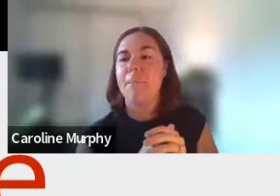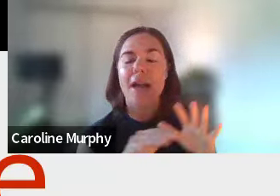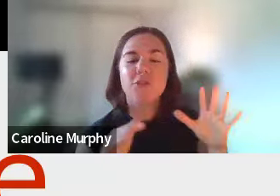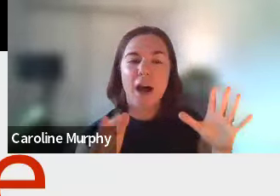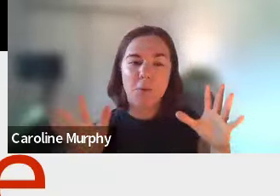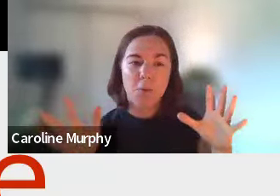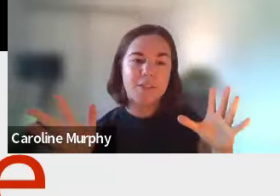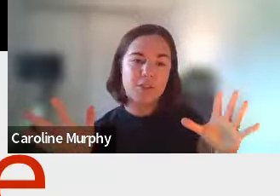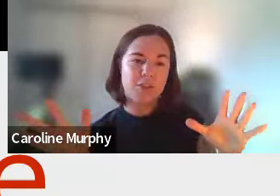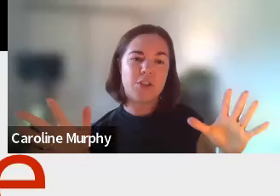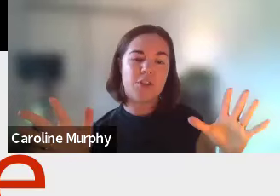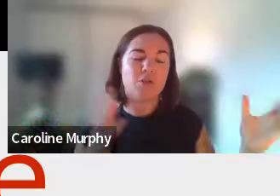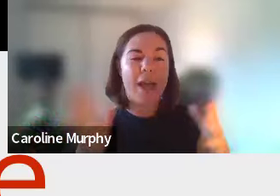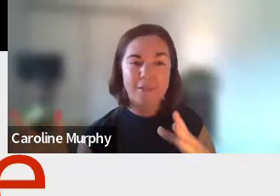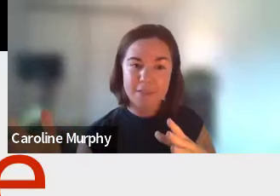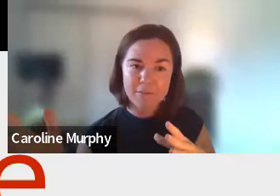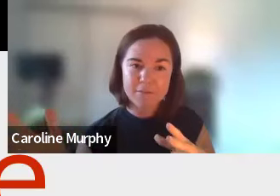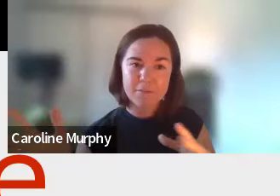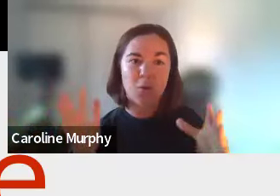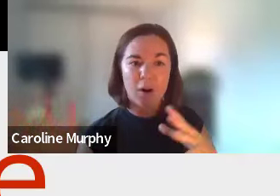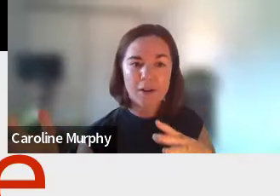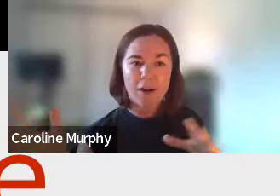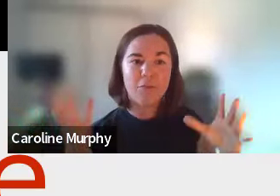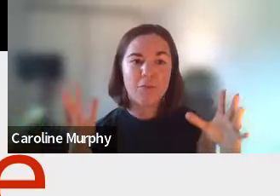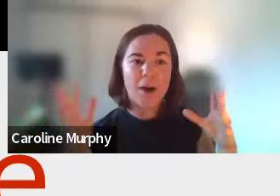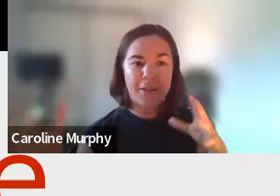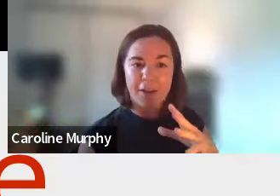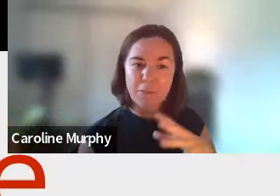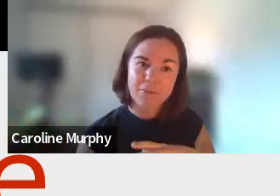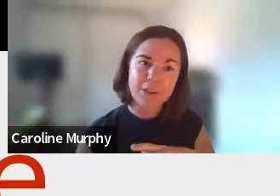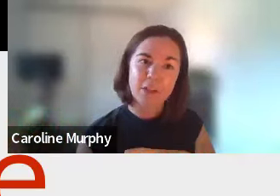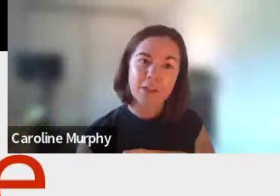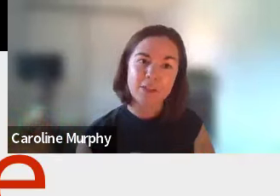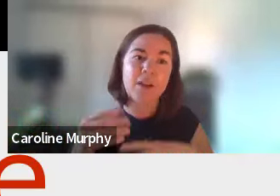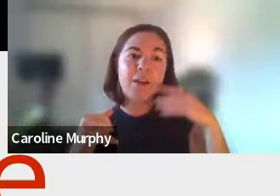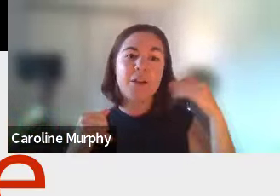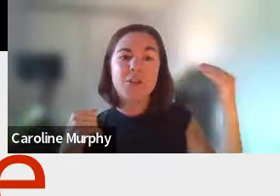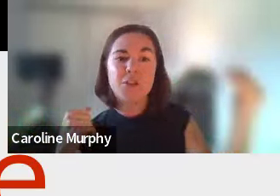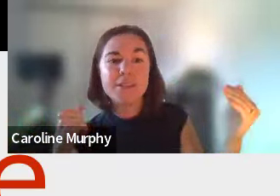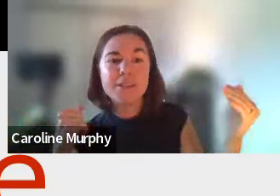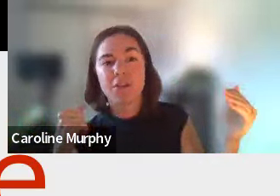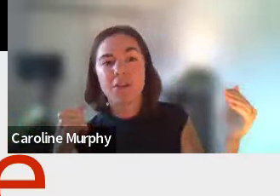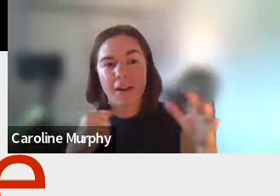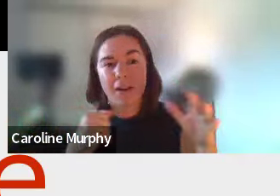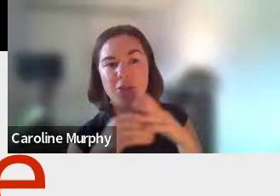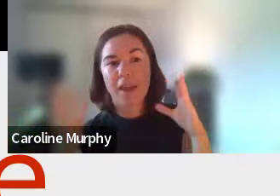My job is to translate the work of wildlife professionals to decision makers so they